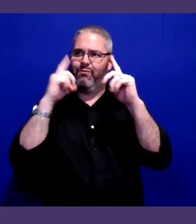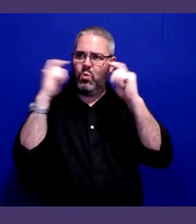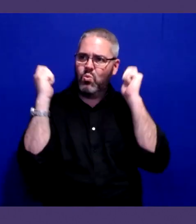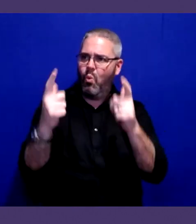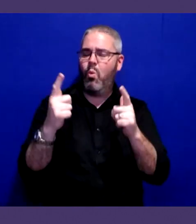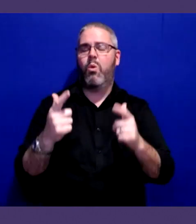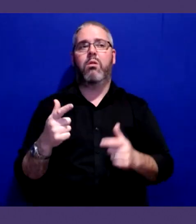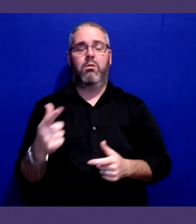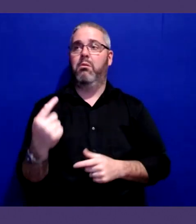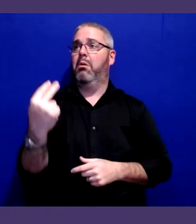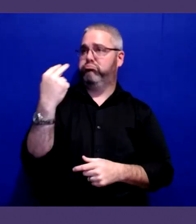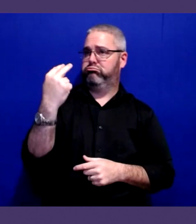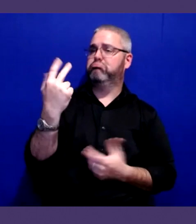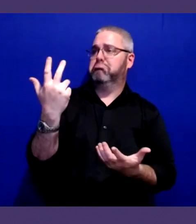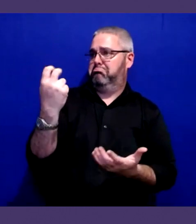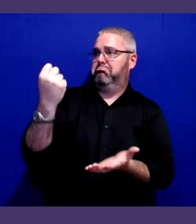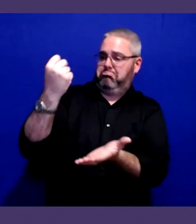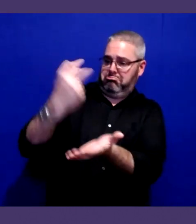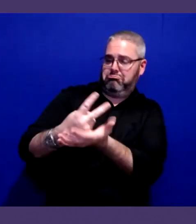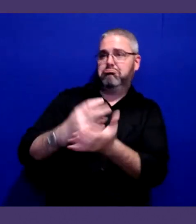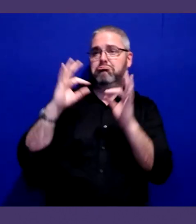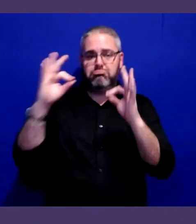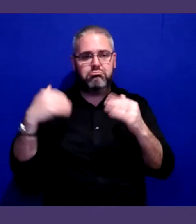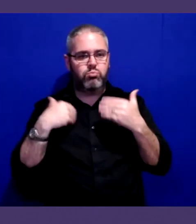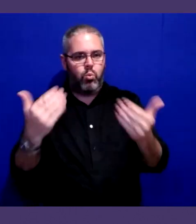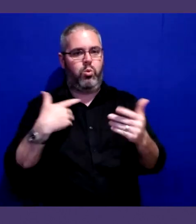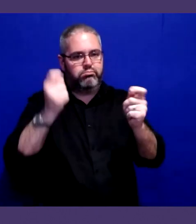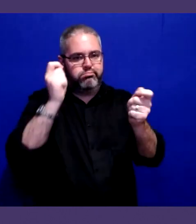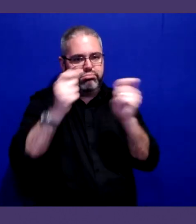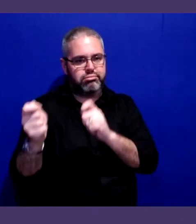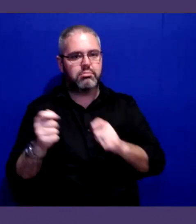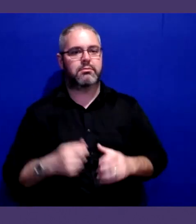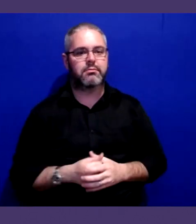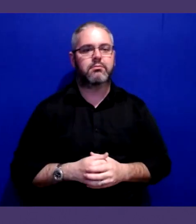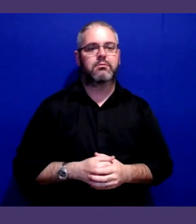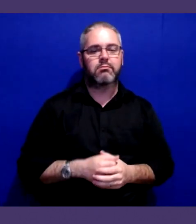I was able to go ahead and change that. It's kind of exciting to me knowing that I can make